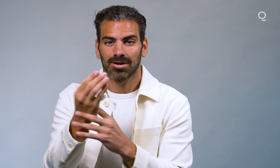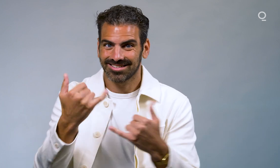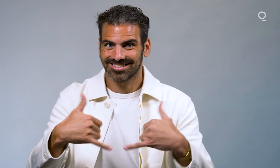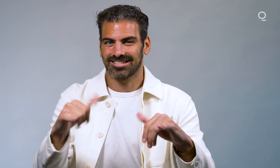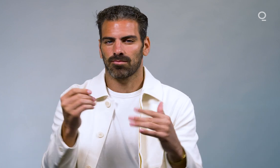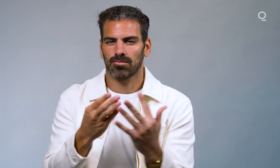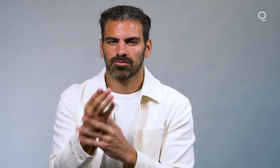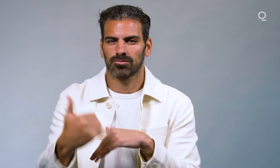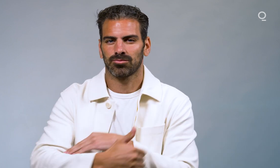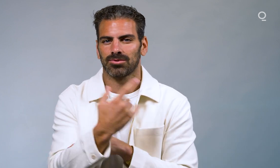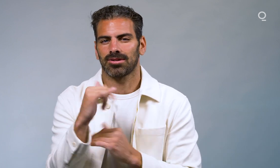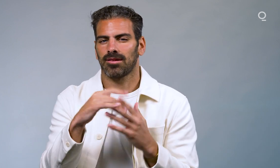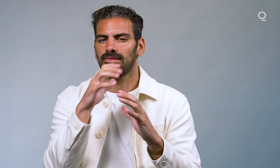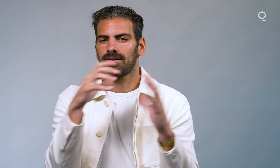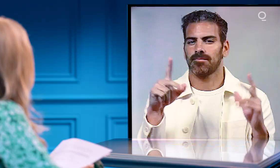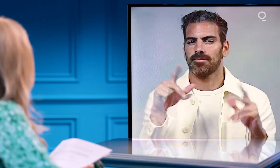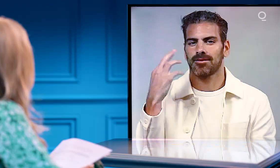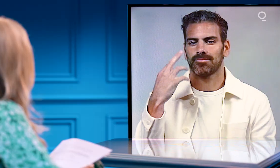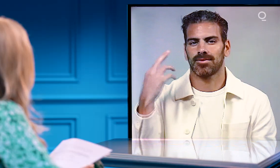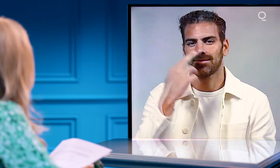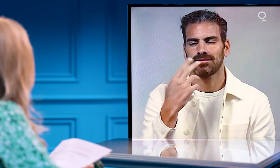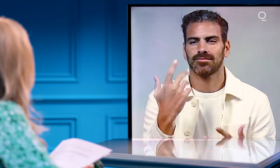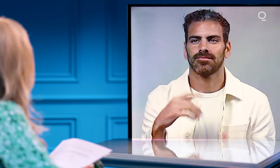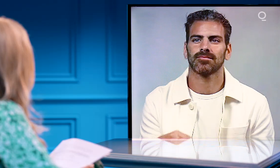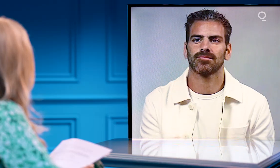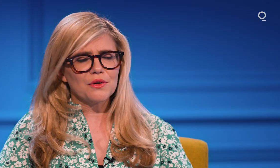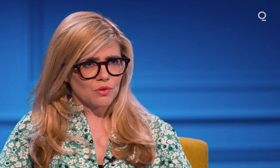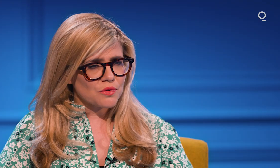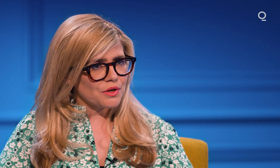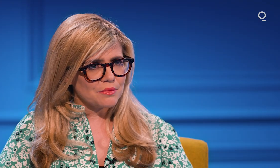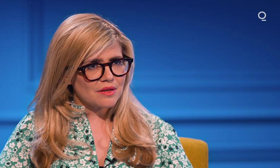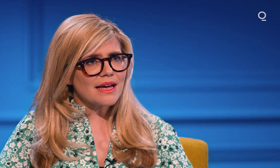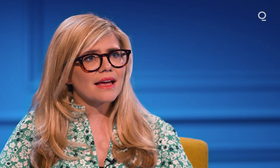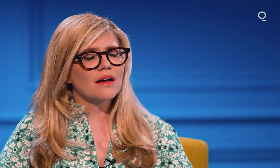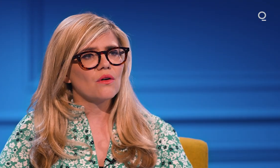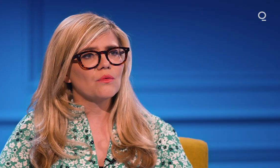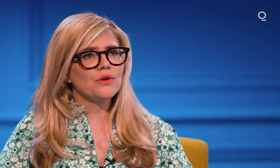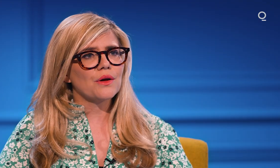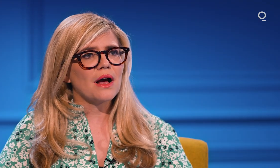of our history and bring those to modern day, which I think a lot of people don't realize. But of course what he was saying, you know, as,